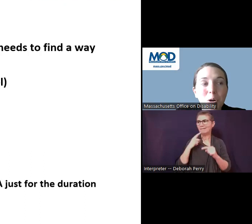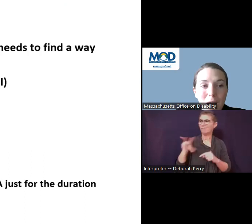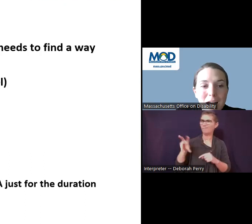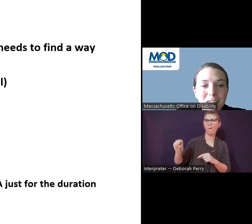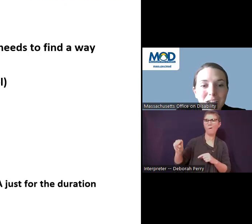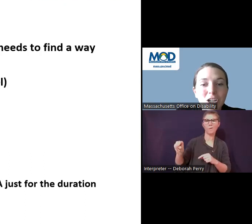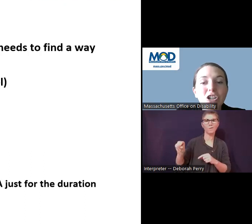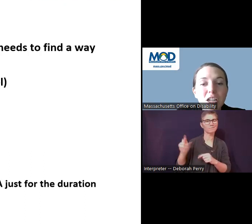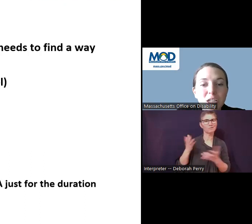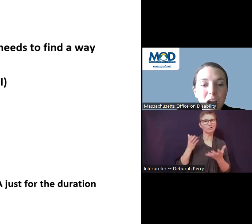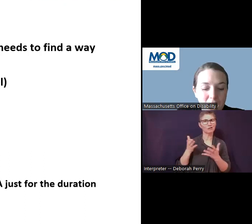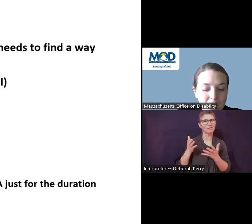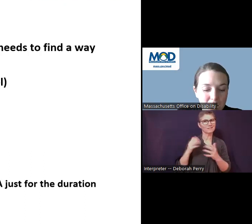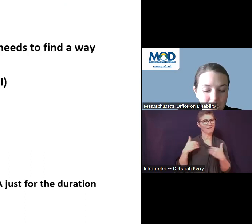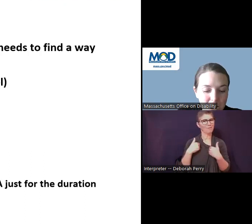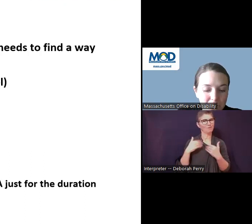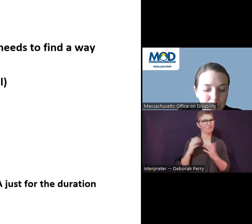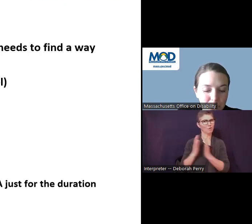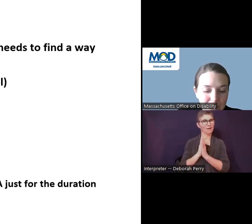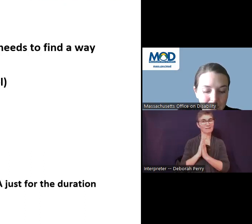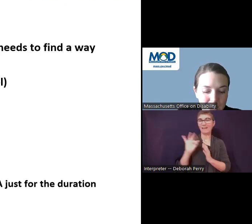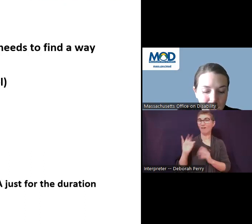request just because another employee has